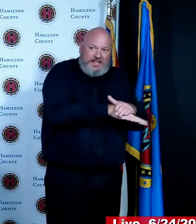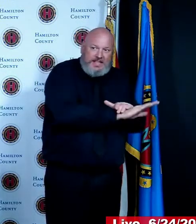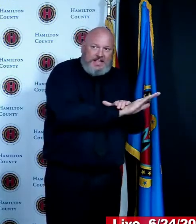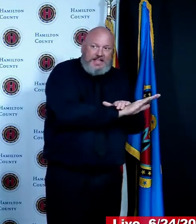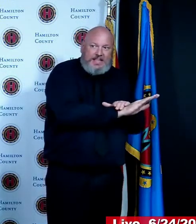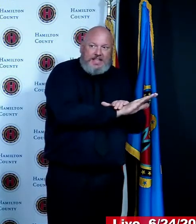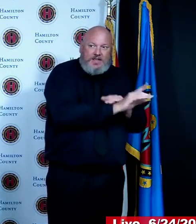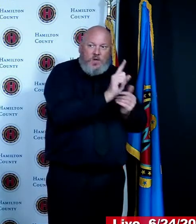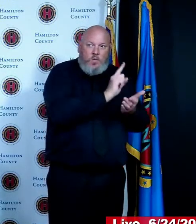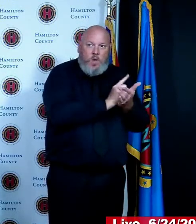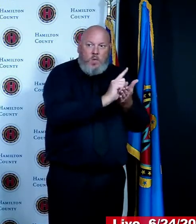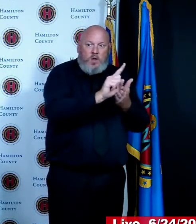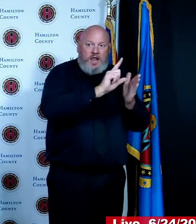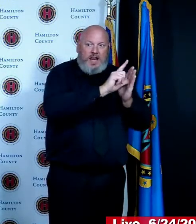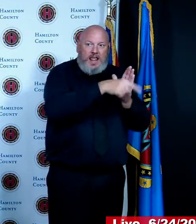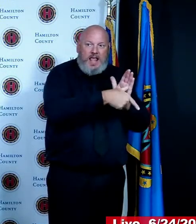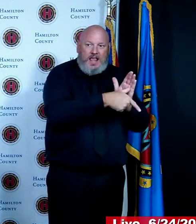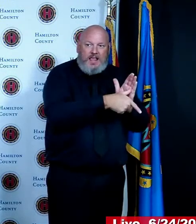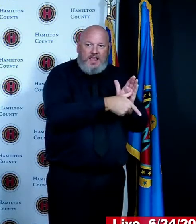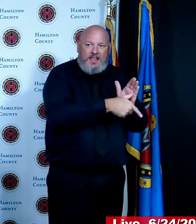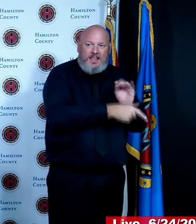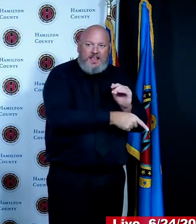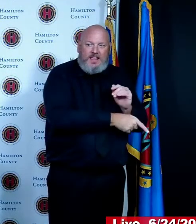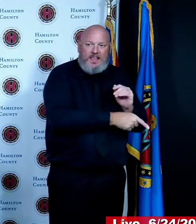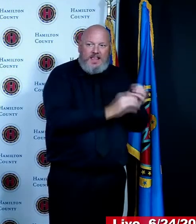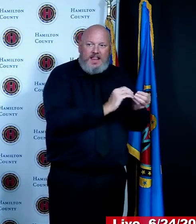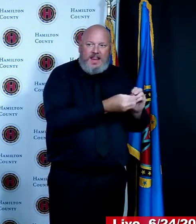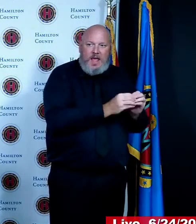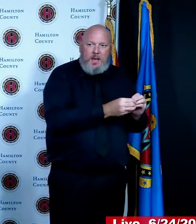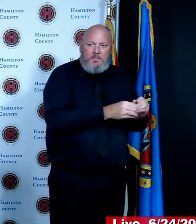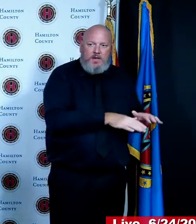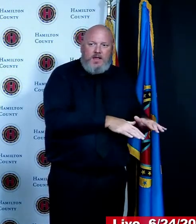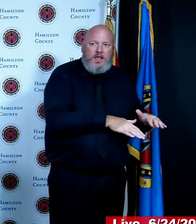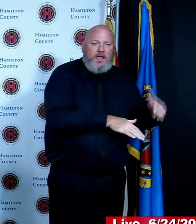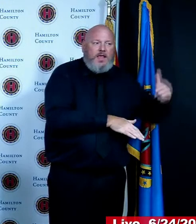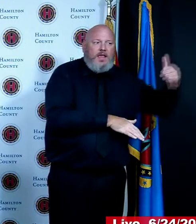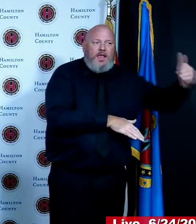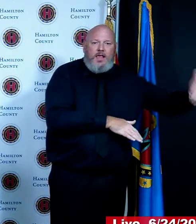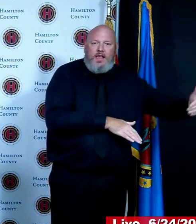coupled in a couple of weeks and we're starting to see it an increase trend